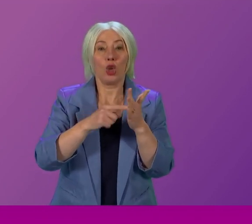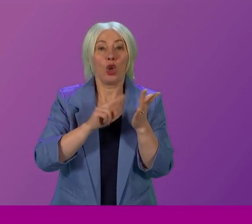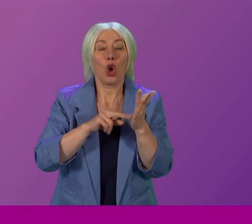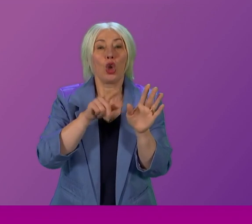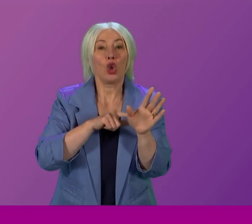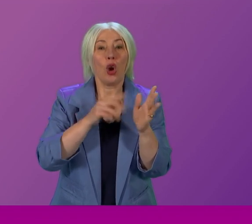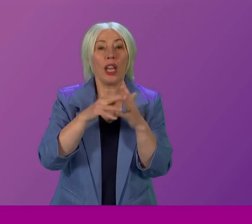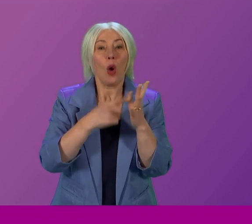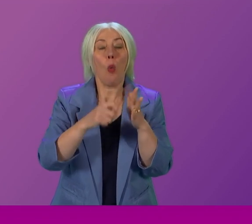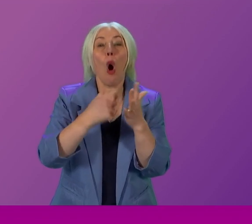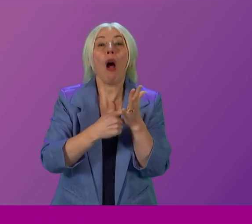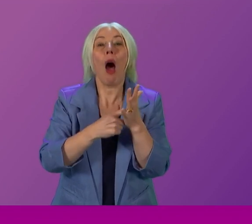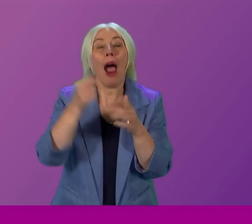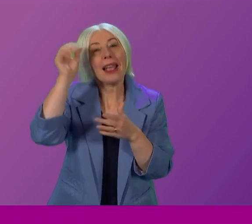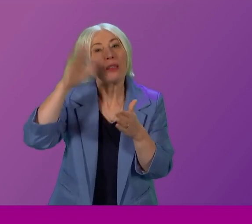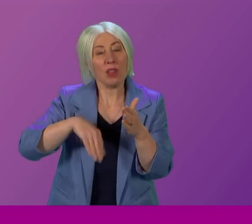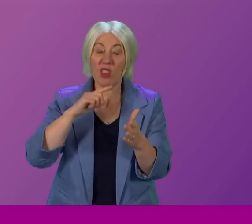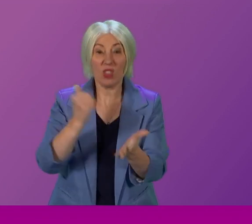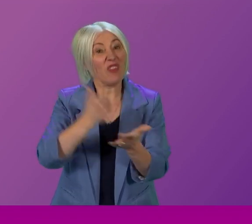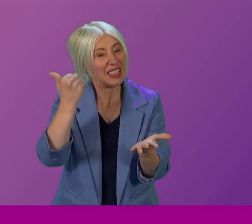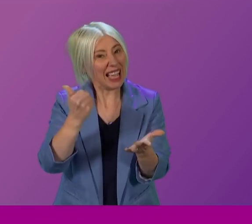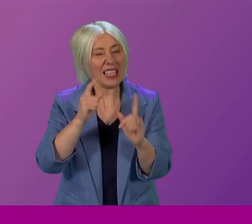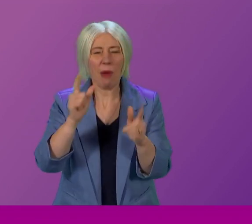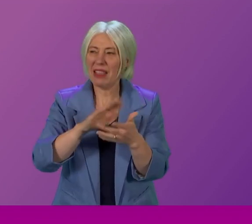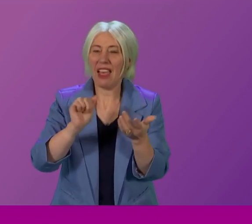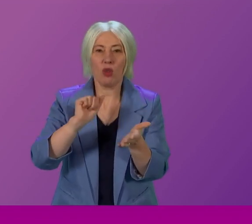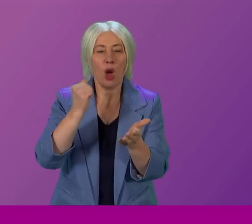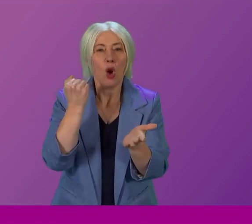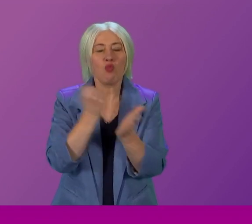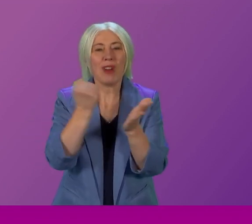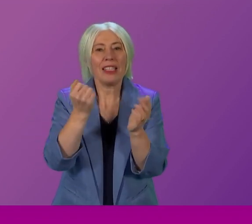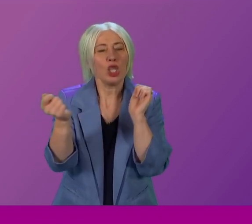had to rebrand itself and board up its windows? That is what people are concerned about.